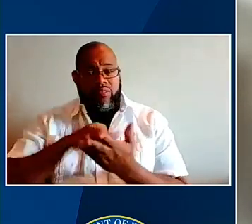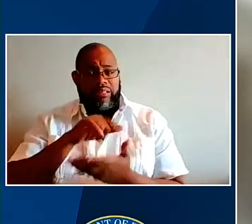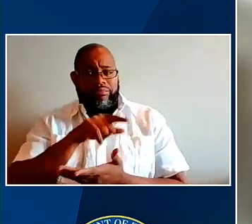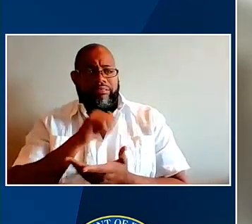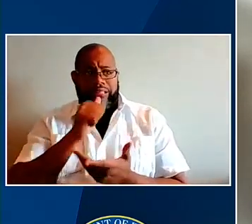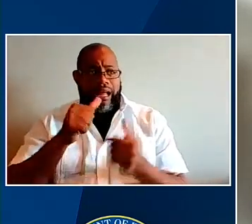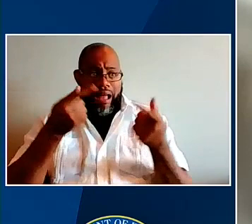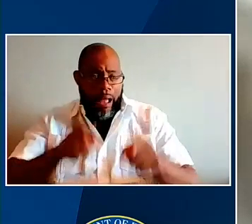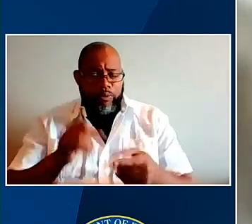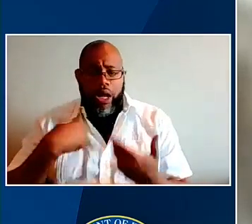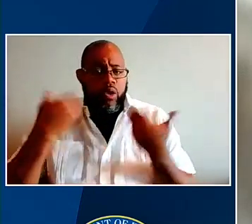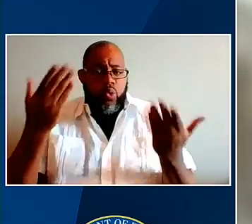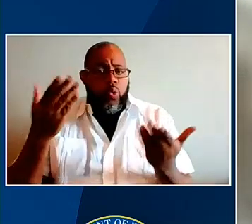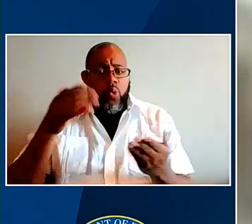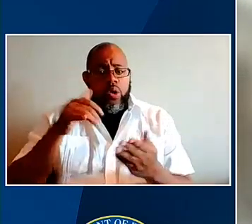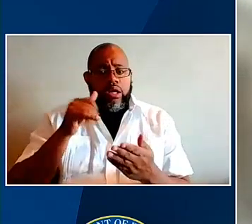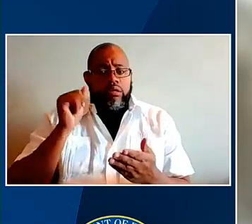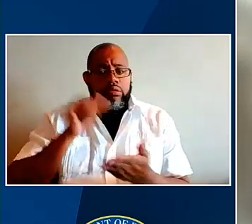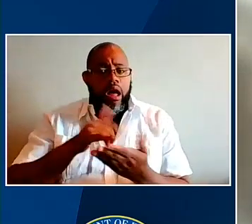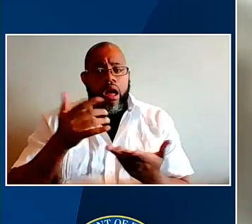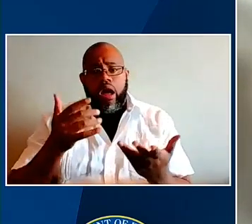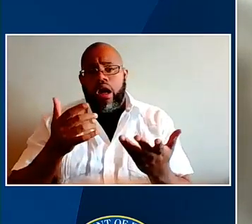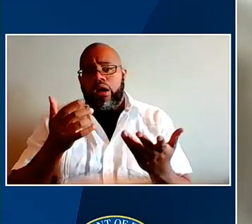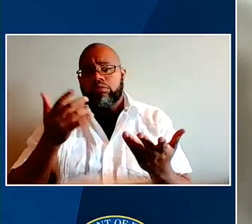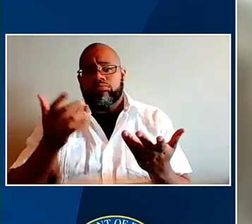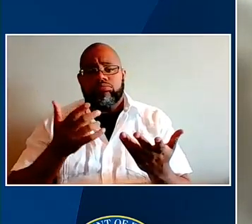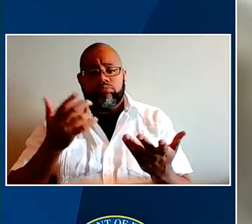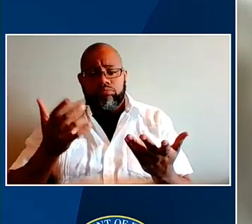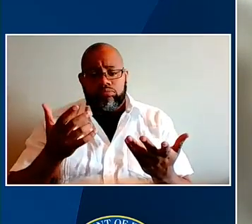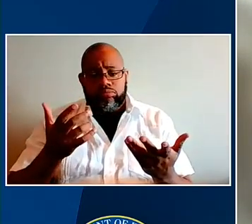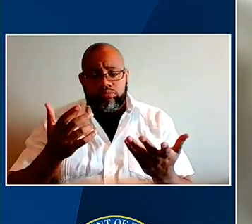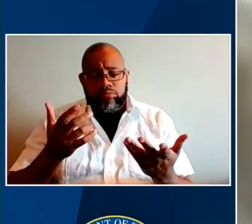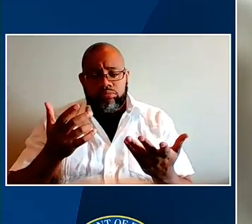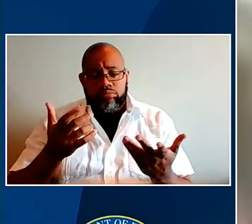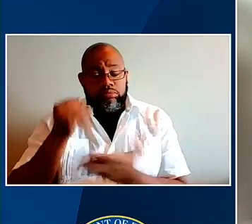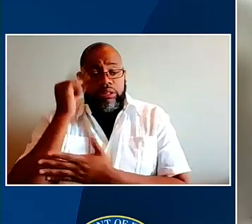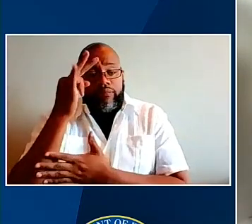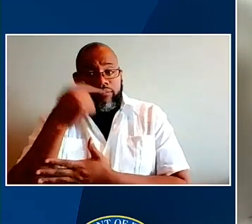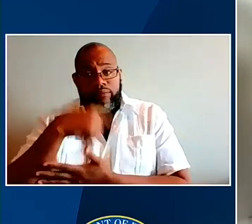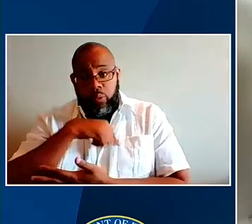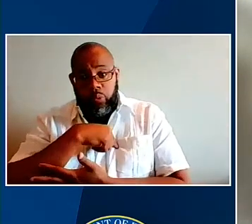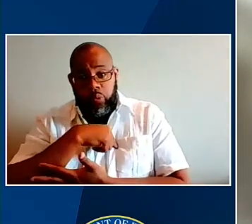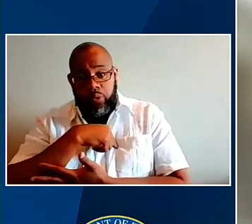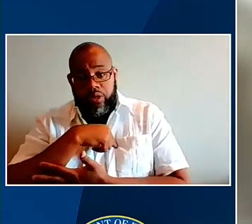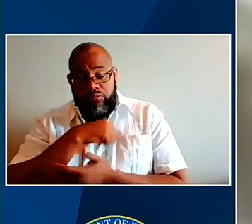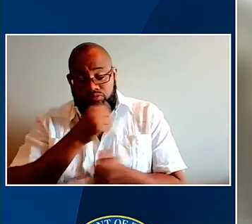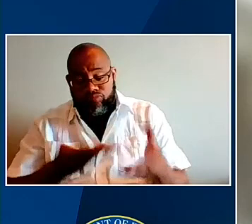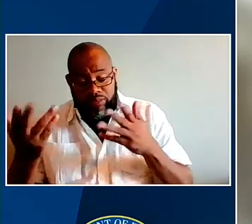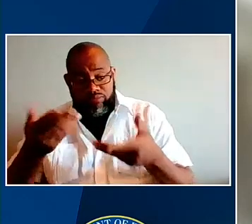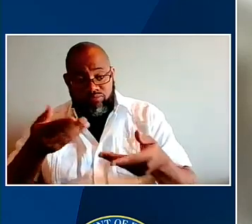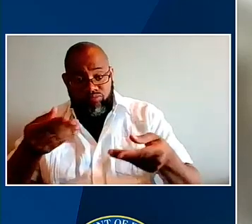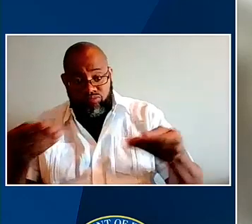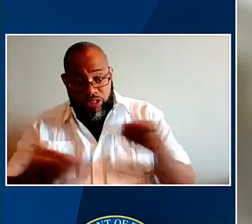So I don't know that, you know, that if we got rid of reciprocity or allowed states